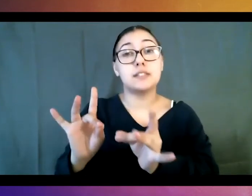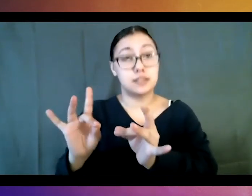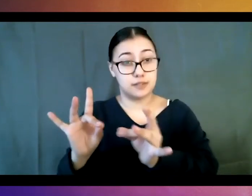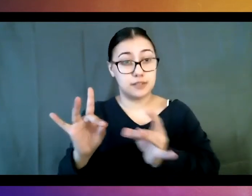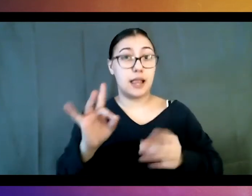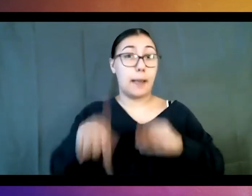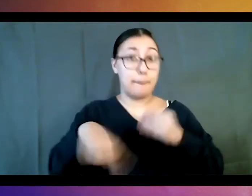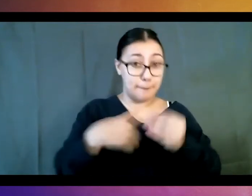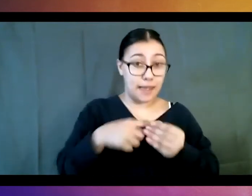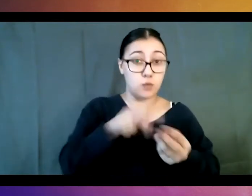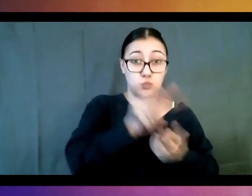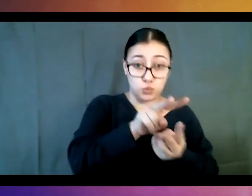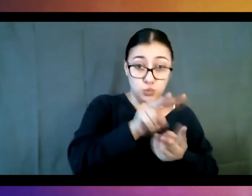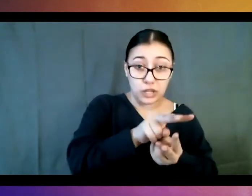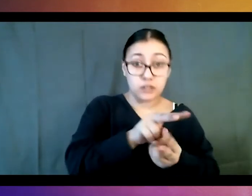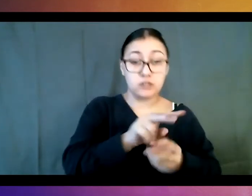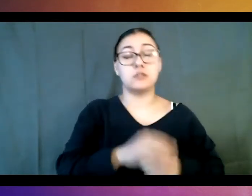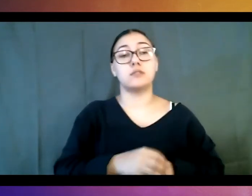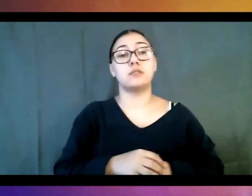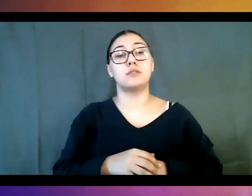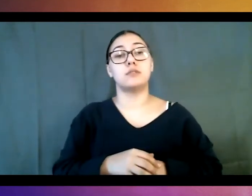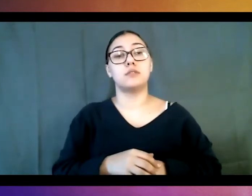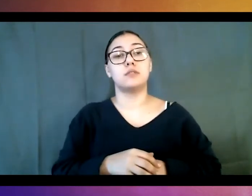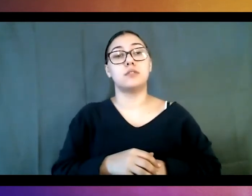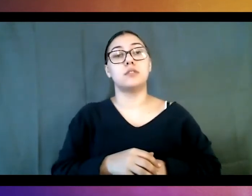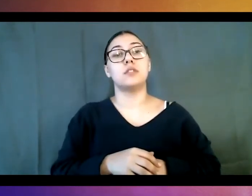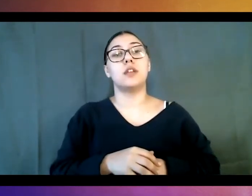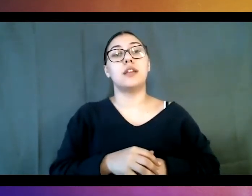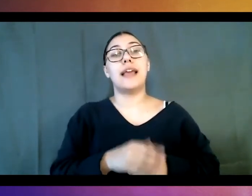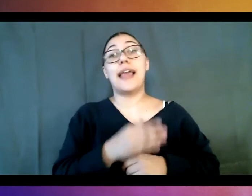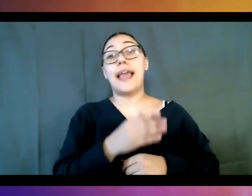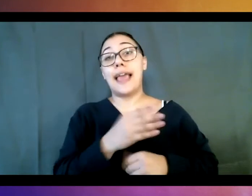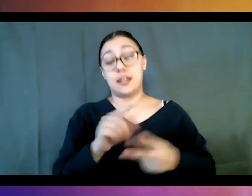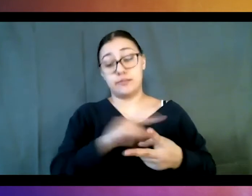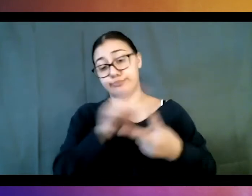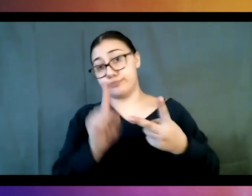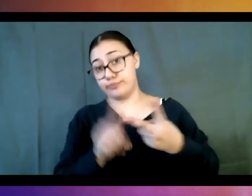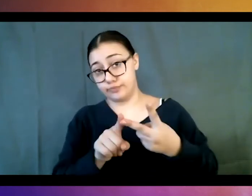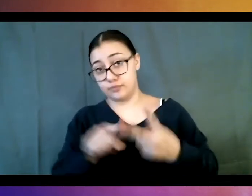and quid pro quo harassment, when one's employment